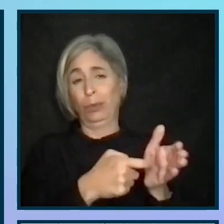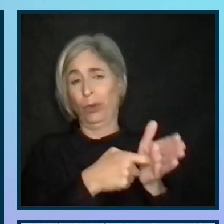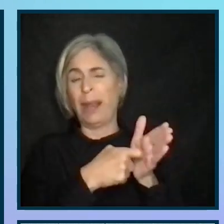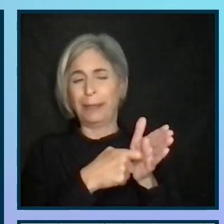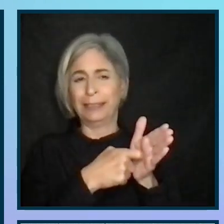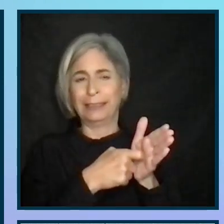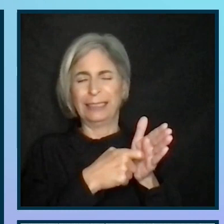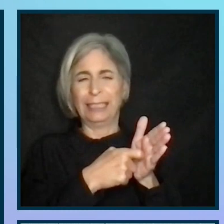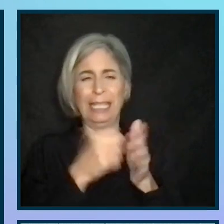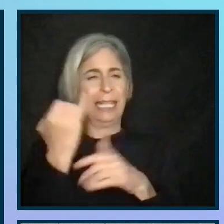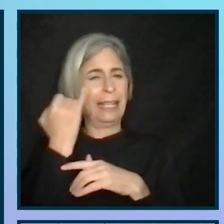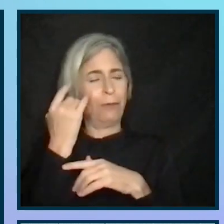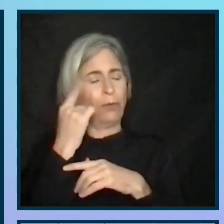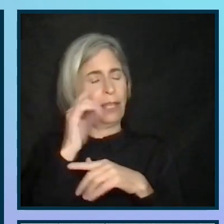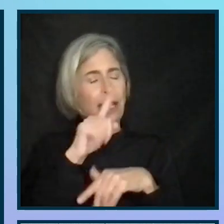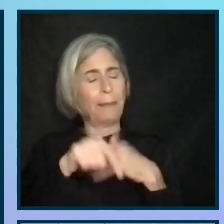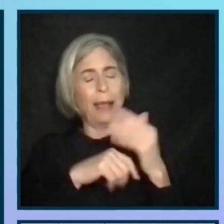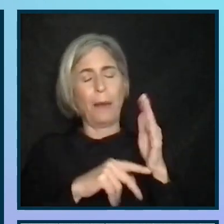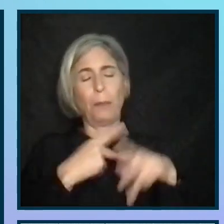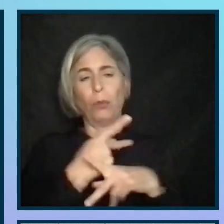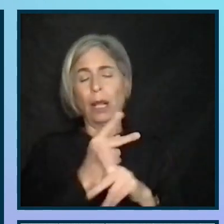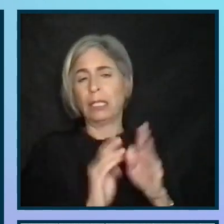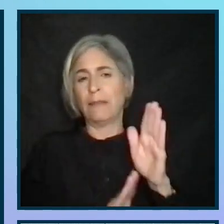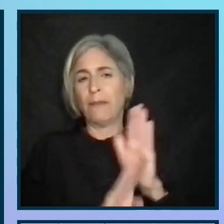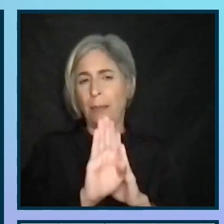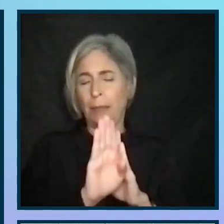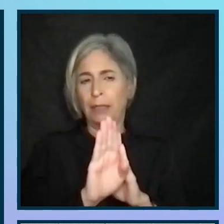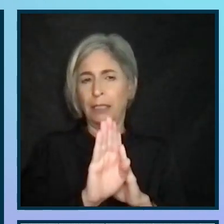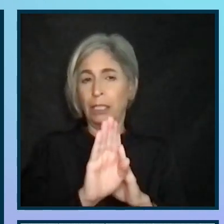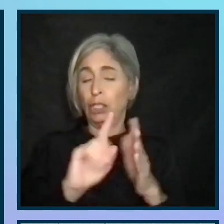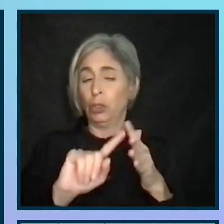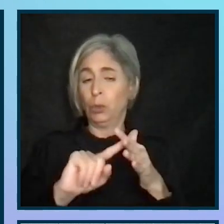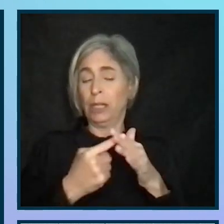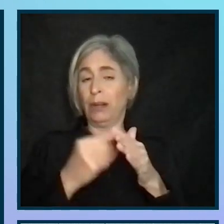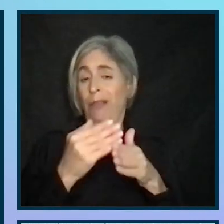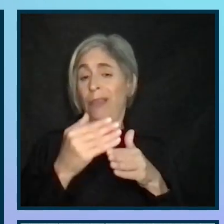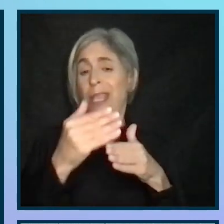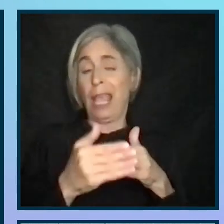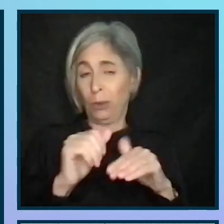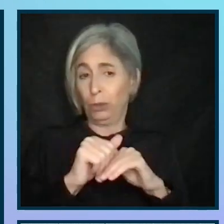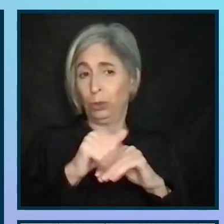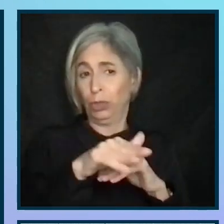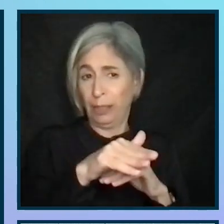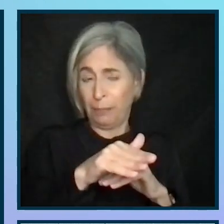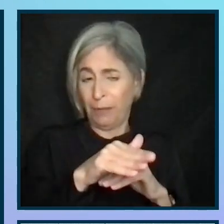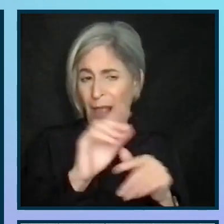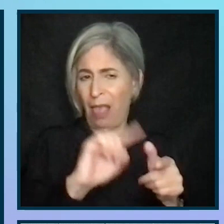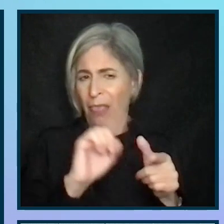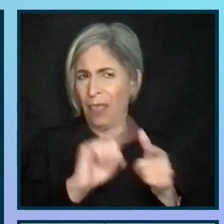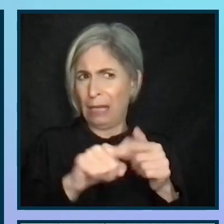If you think about product development practices, you're starting at the end with the shift product, and then determining what rework needs to occur